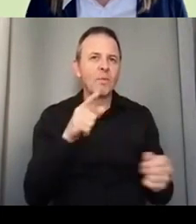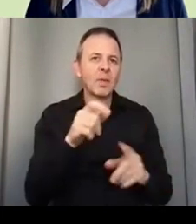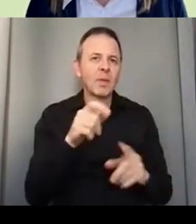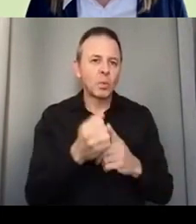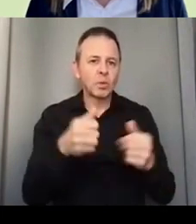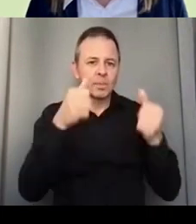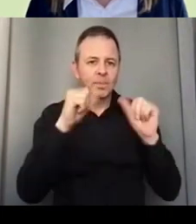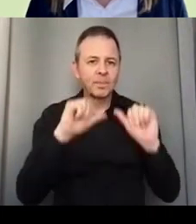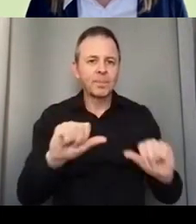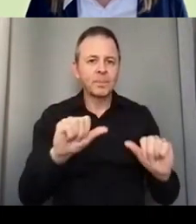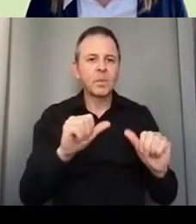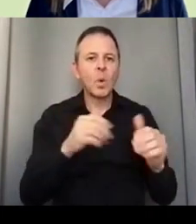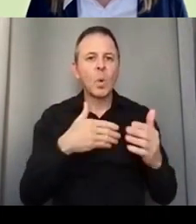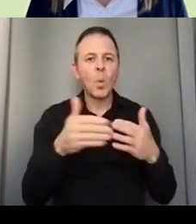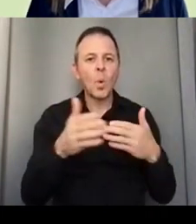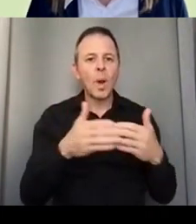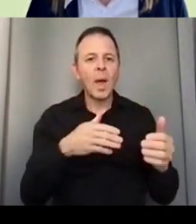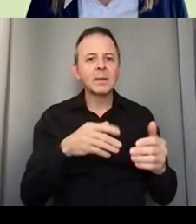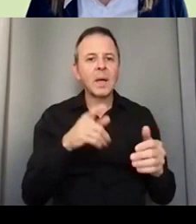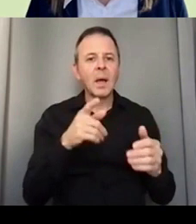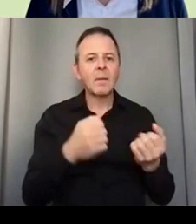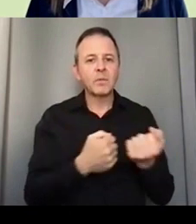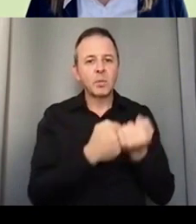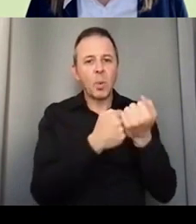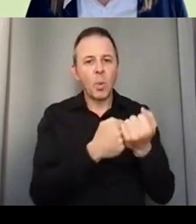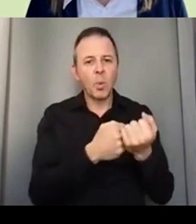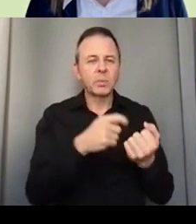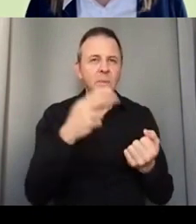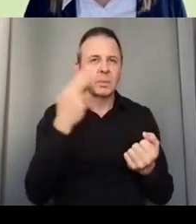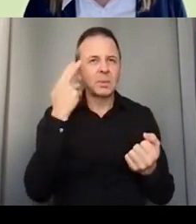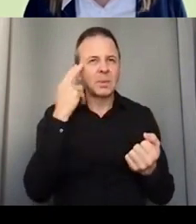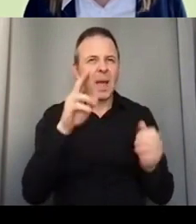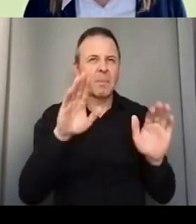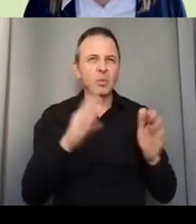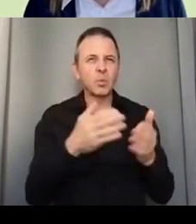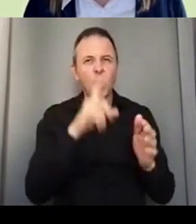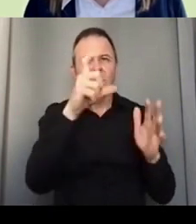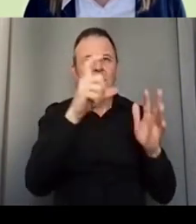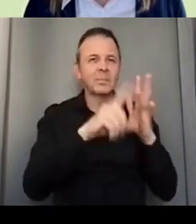coordinator of supports sometimes you'll hear us say cause or you might hear